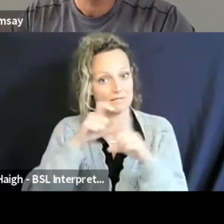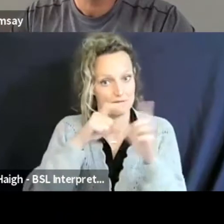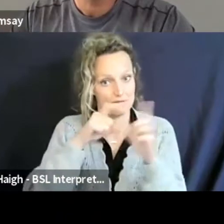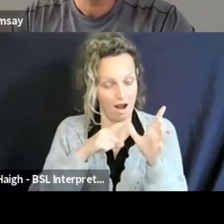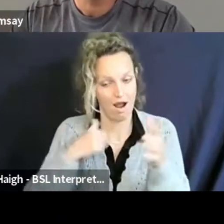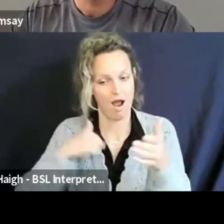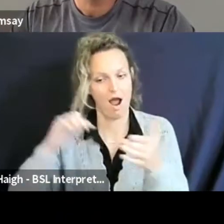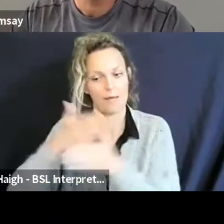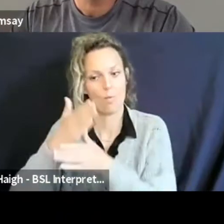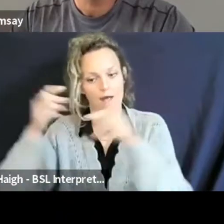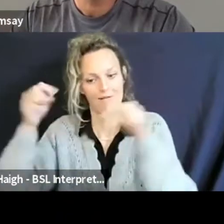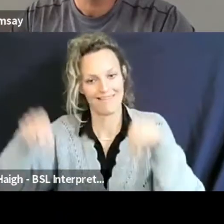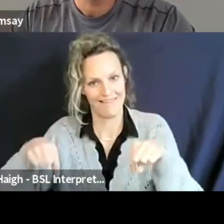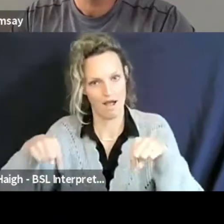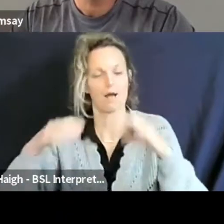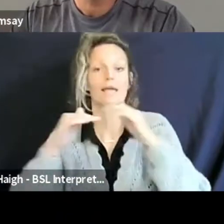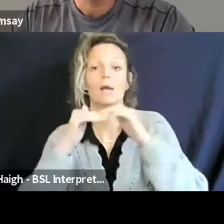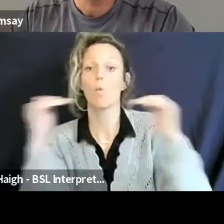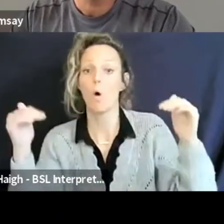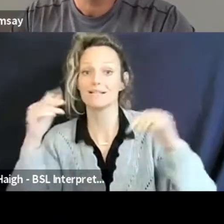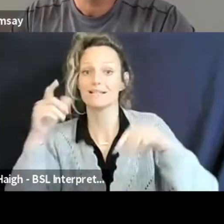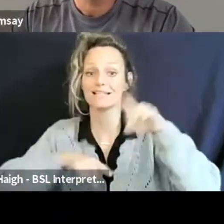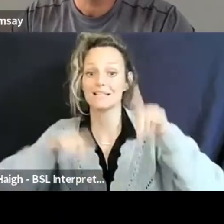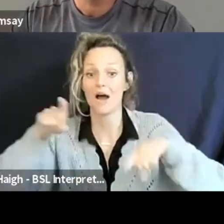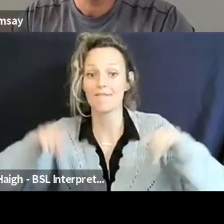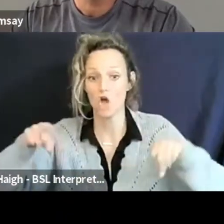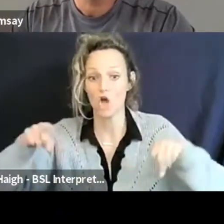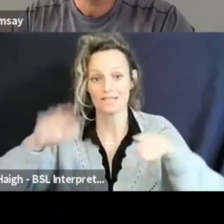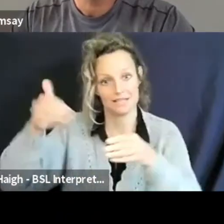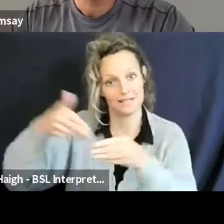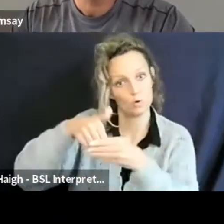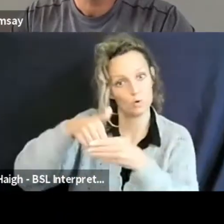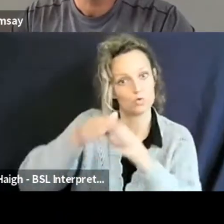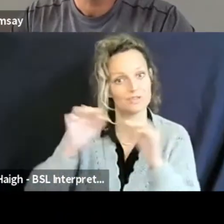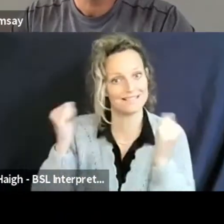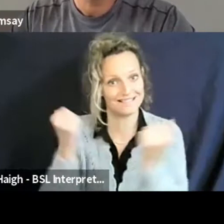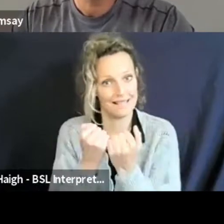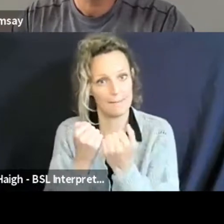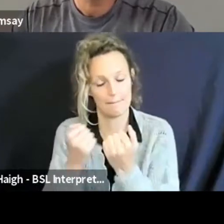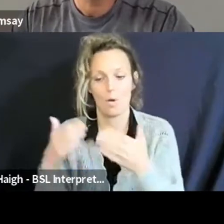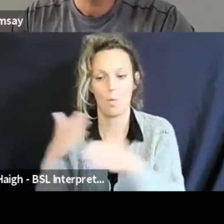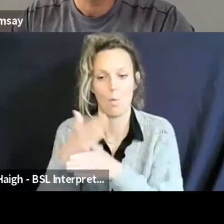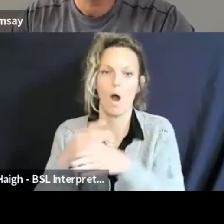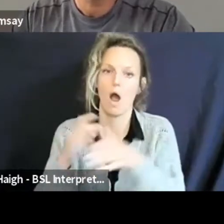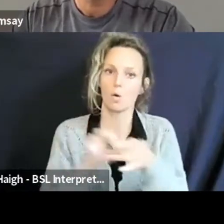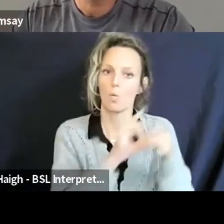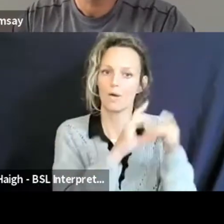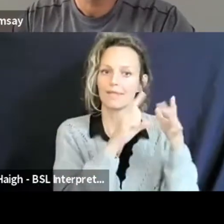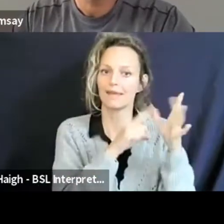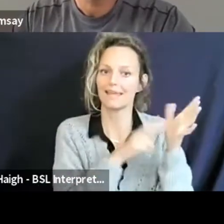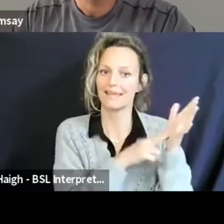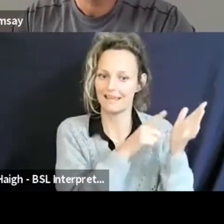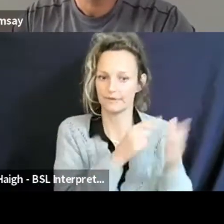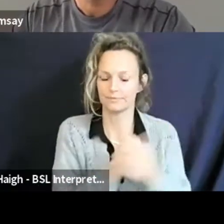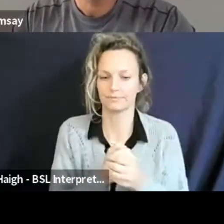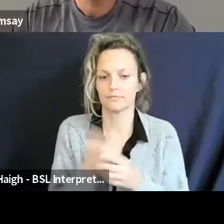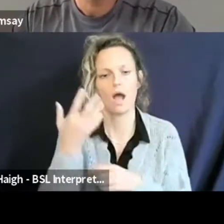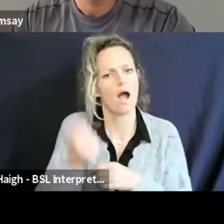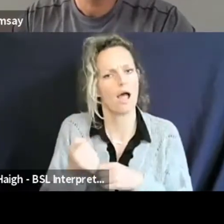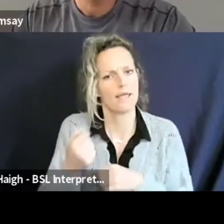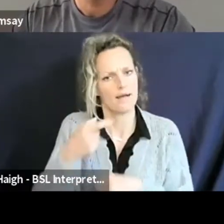Kulvinder would you like to introduce yourself and your role. I am Kulvinder and I also work in the EDI team in the equality,